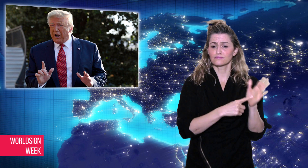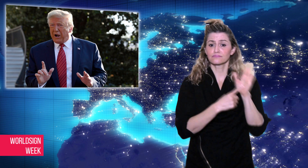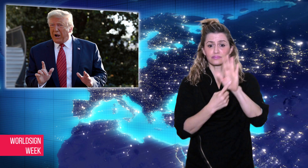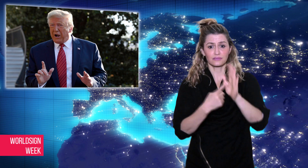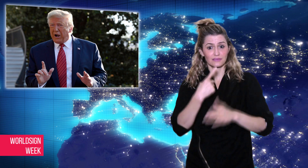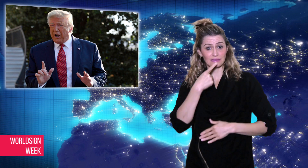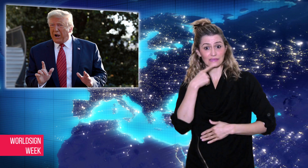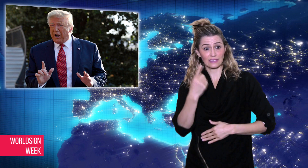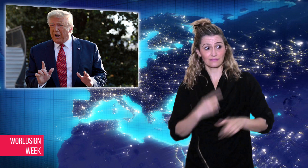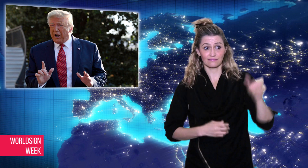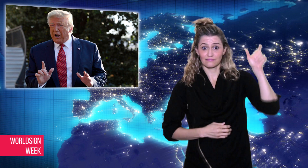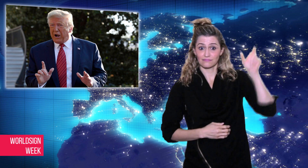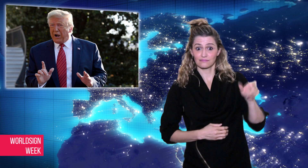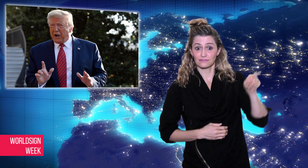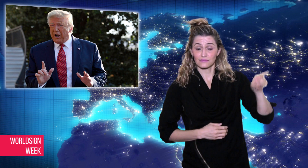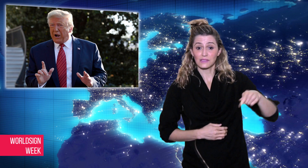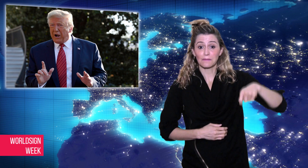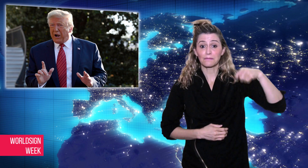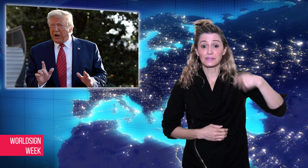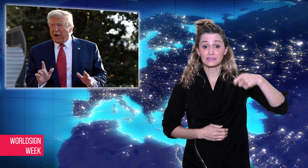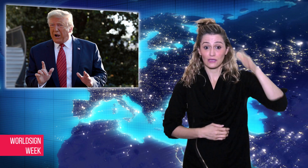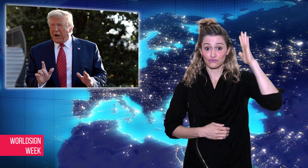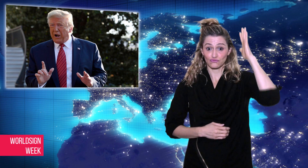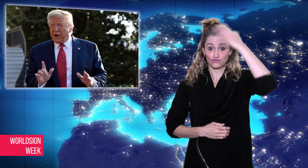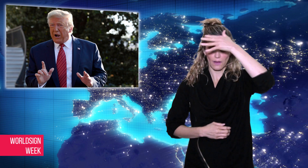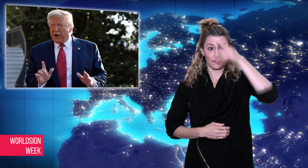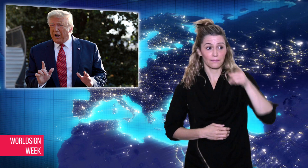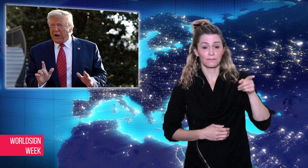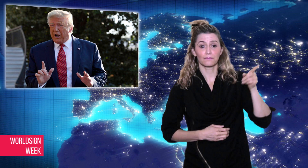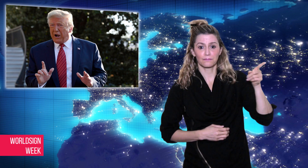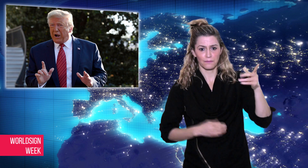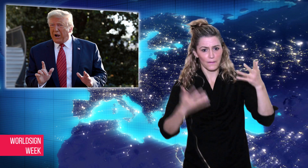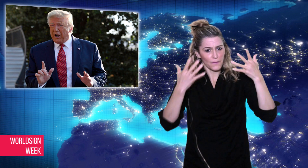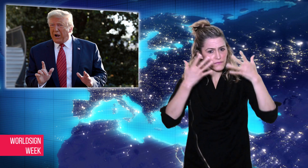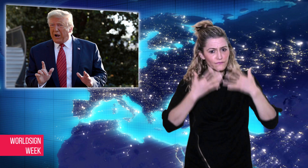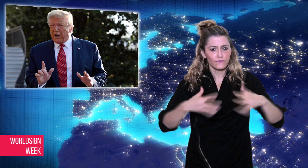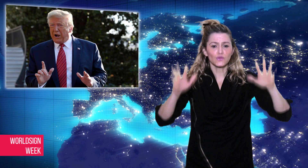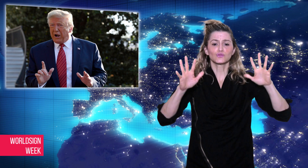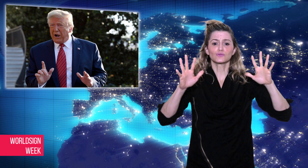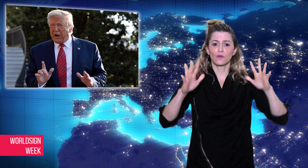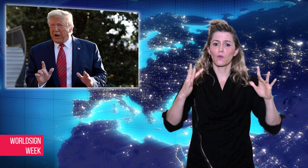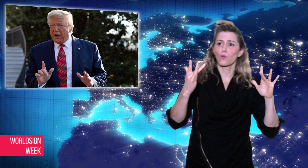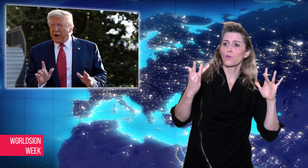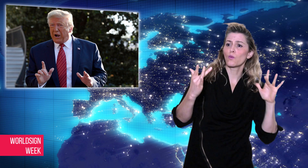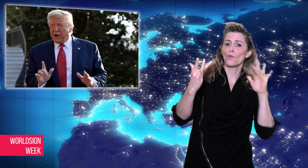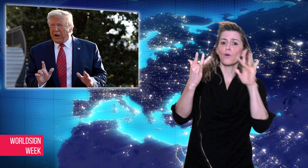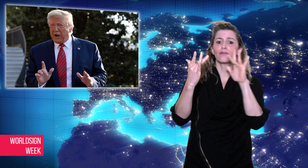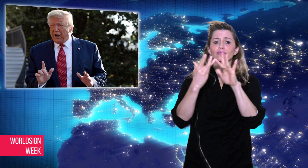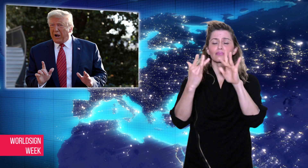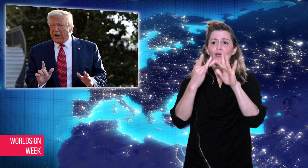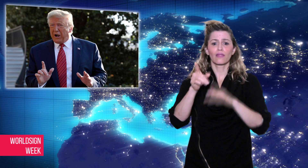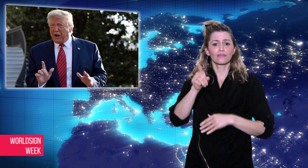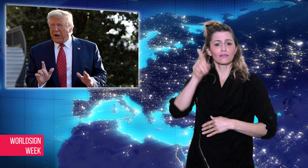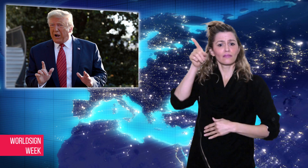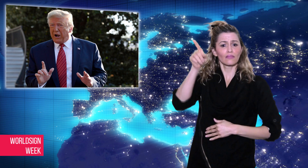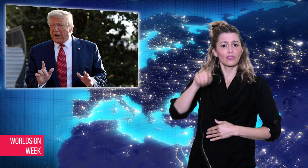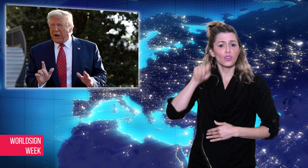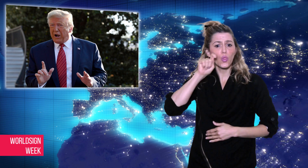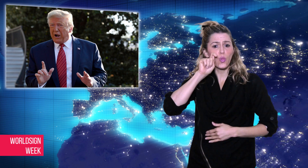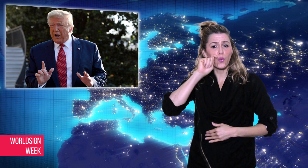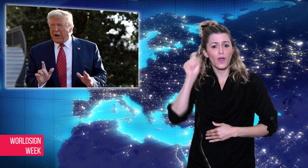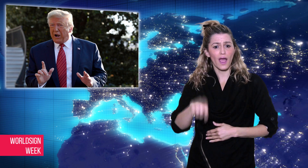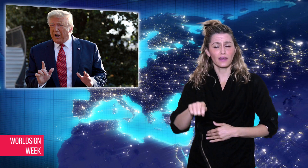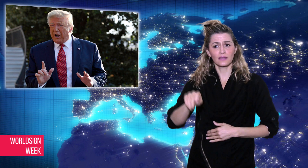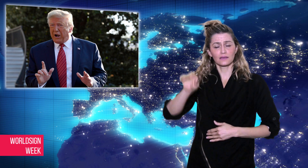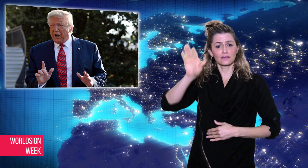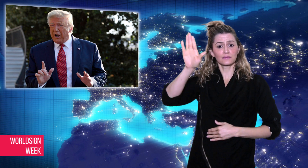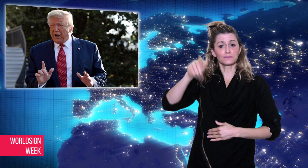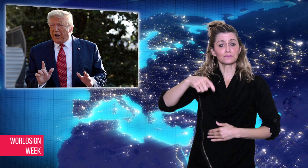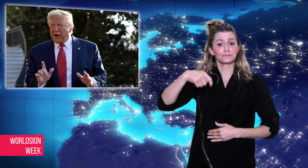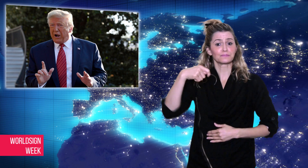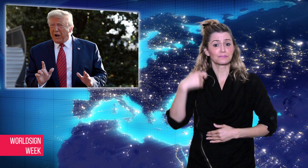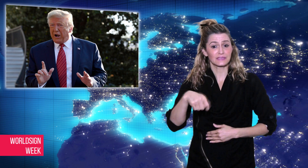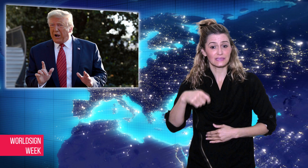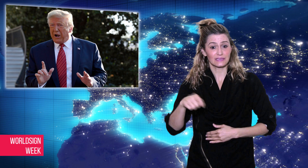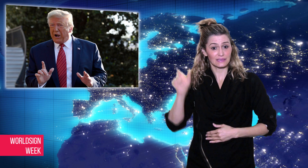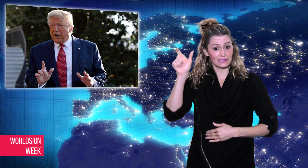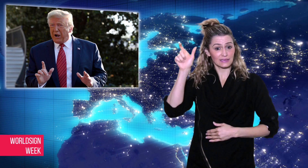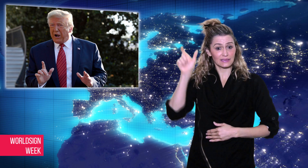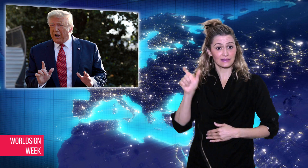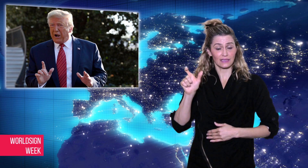president. This happened after media reports alleged